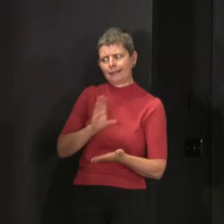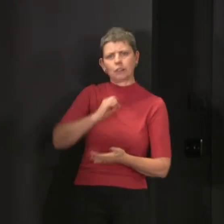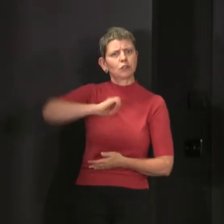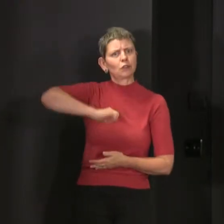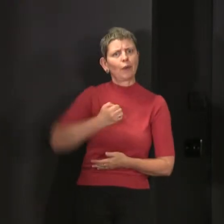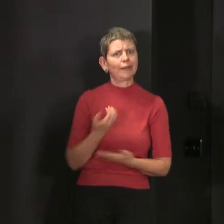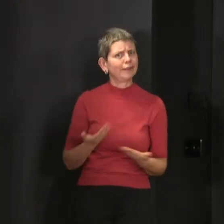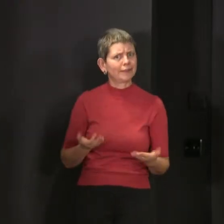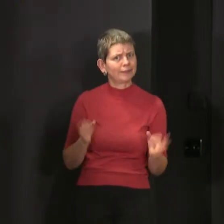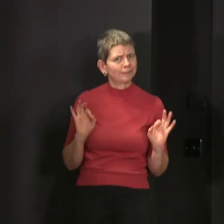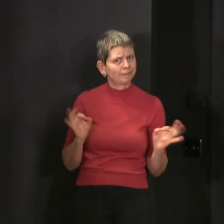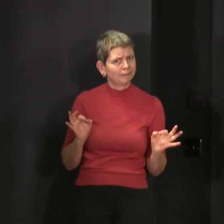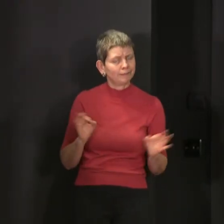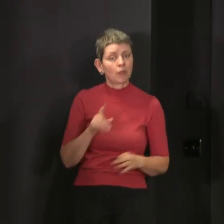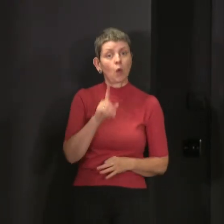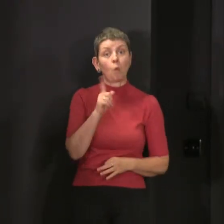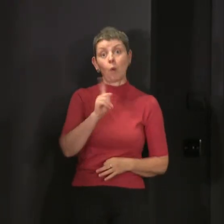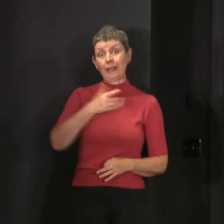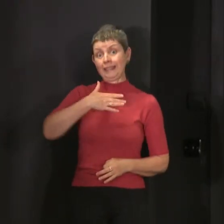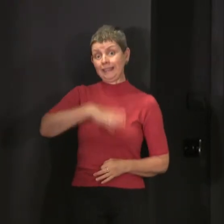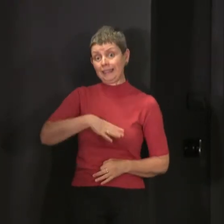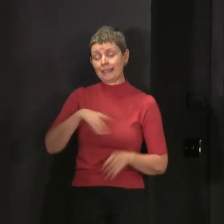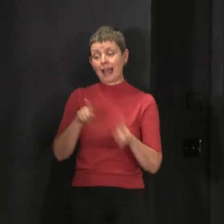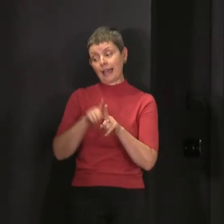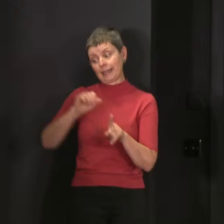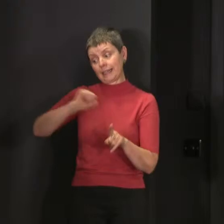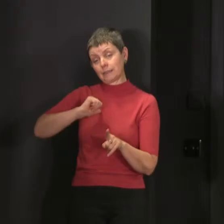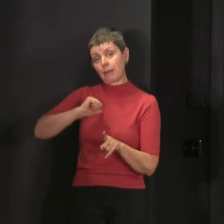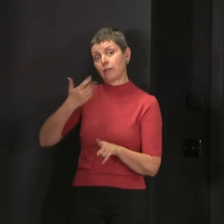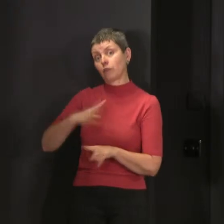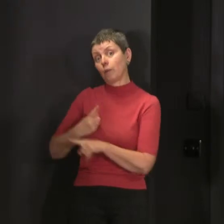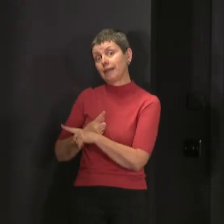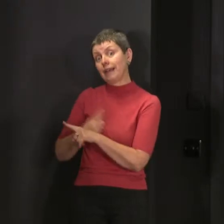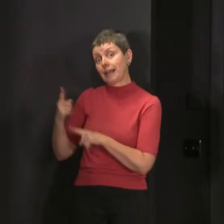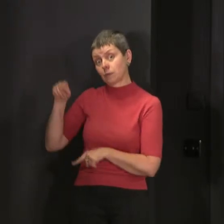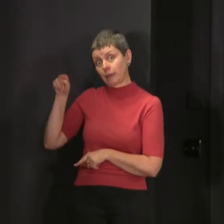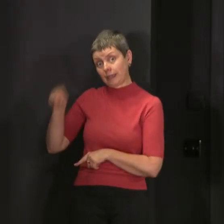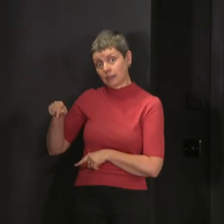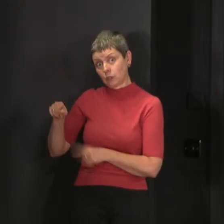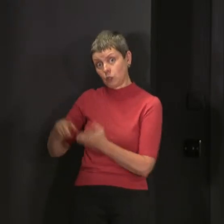and what we are expecting to see from the UK Chancellor next week is a real level of